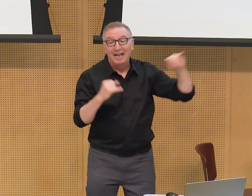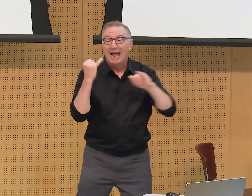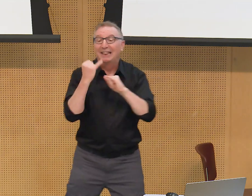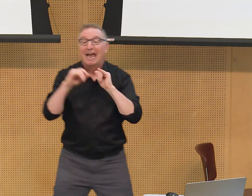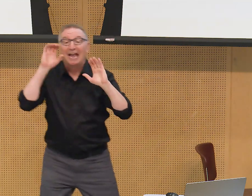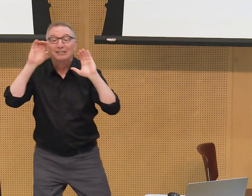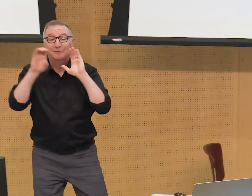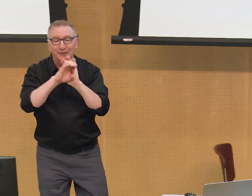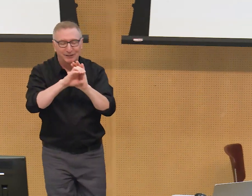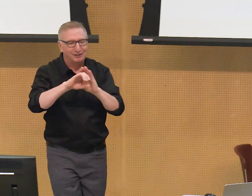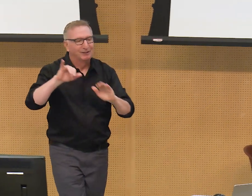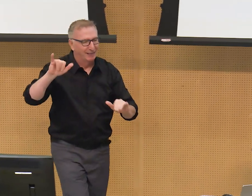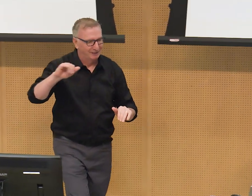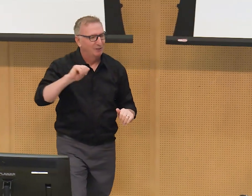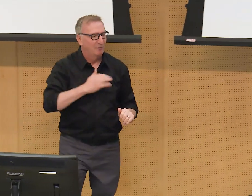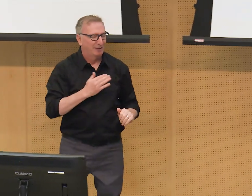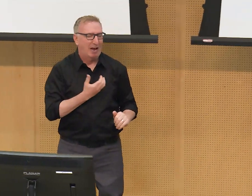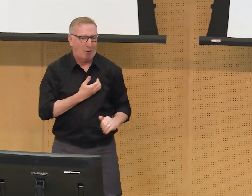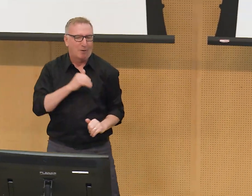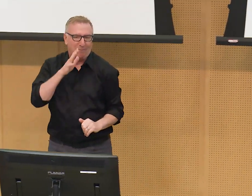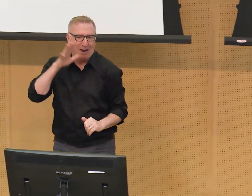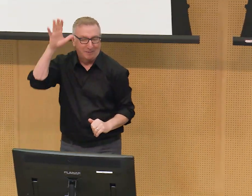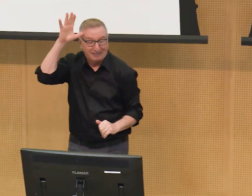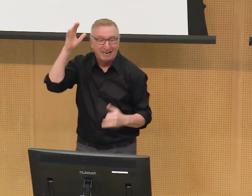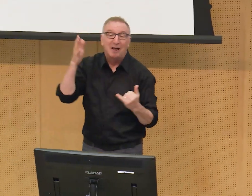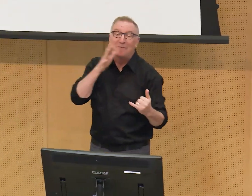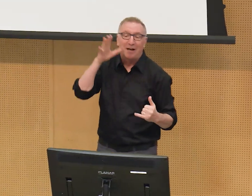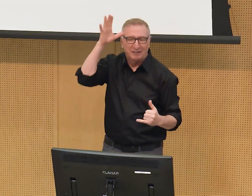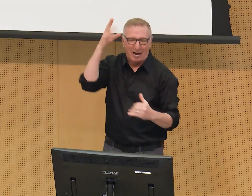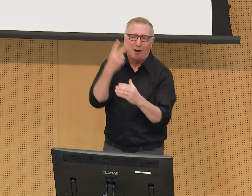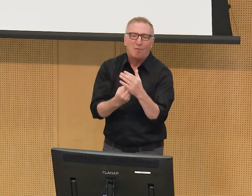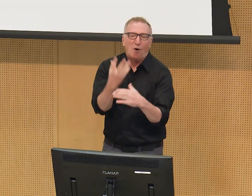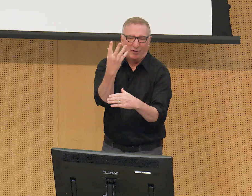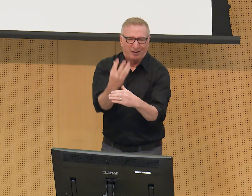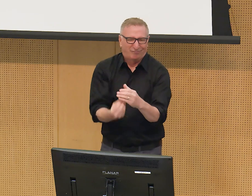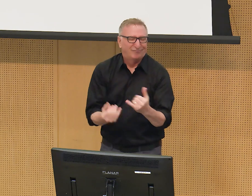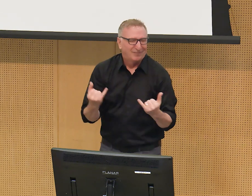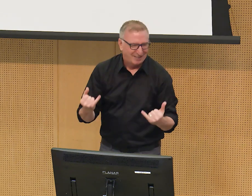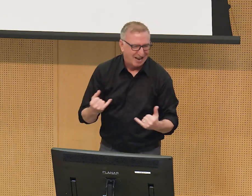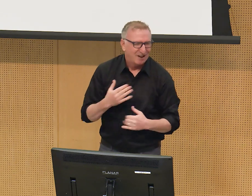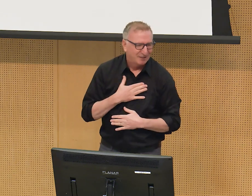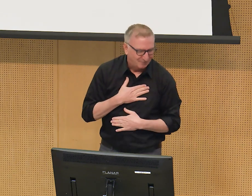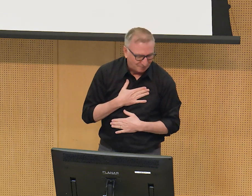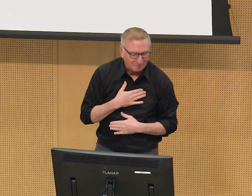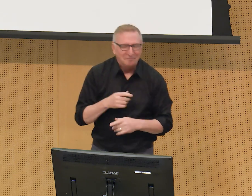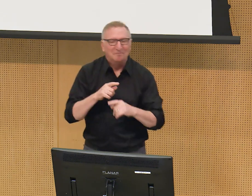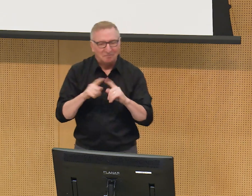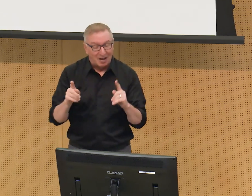The one all the way on the right in the top row, those are our parents. Both are now deceased, unfortunately,